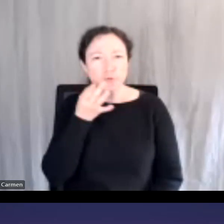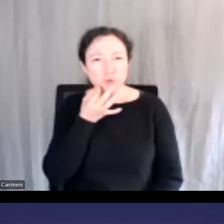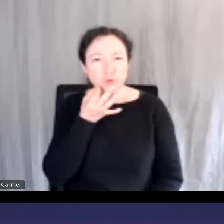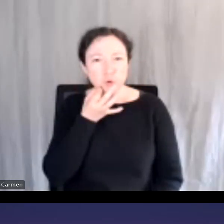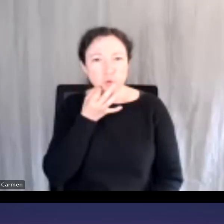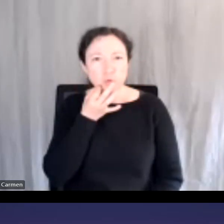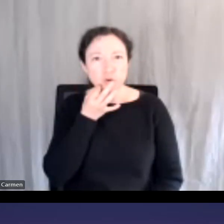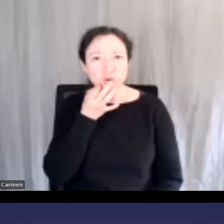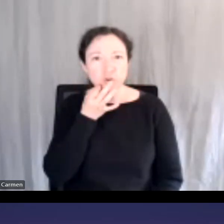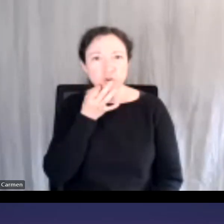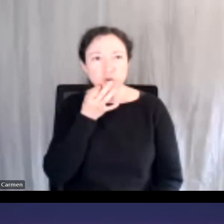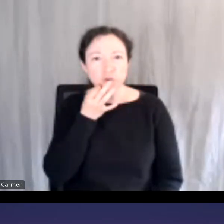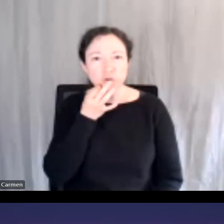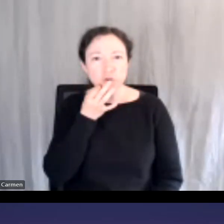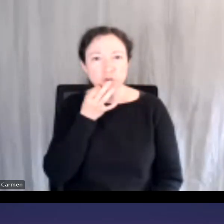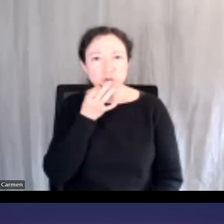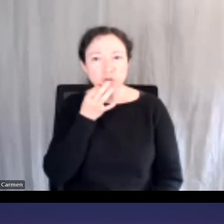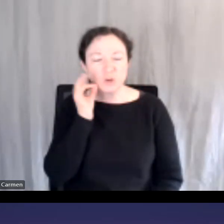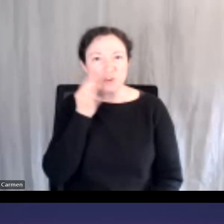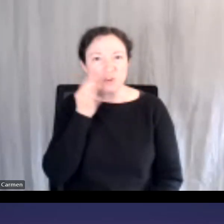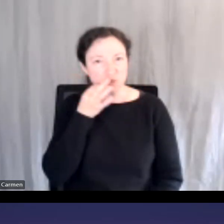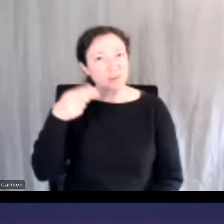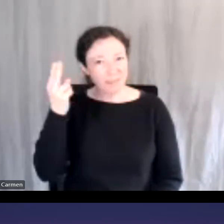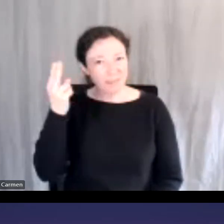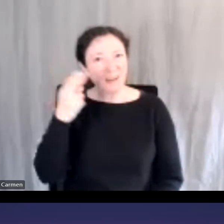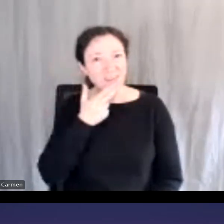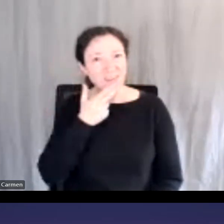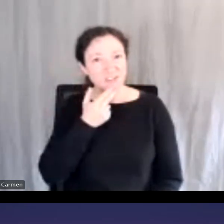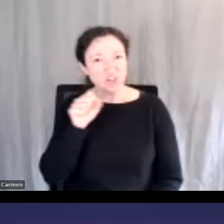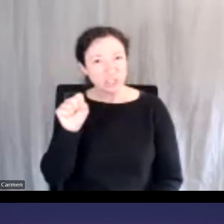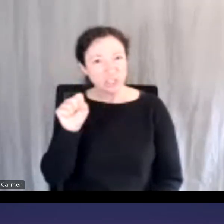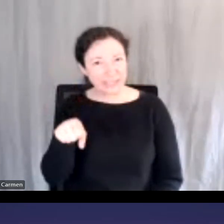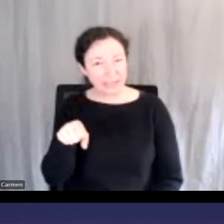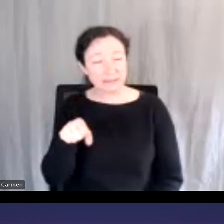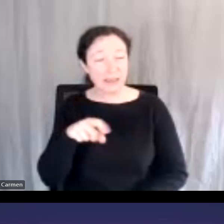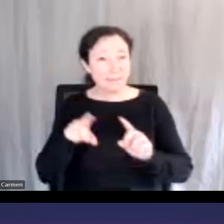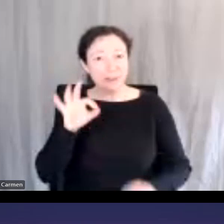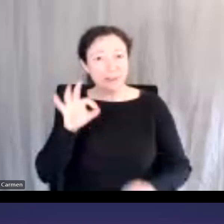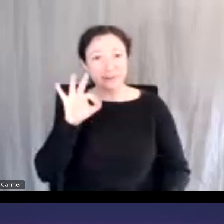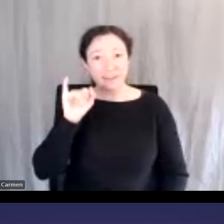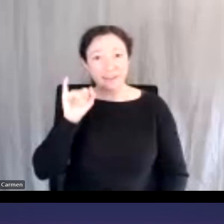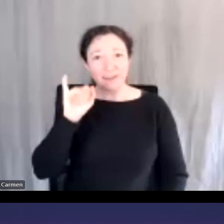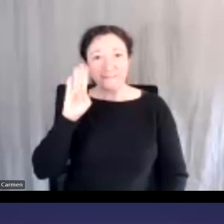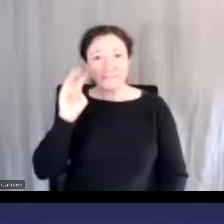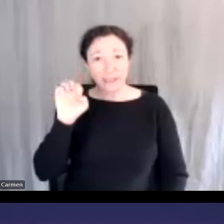and sugar, you've got fiber, it's nutritious and delicious, but we wanna minimize.